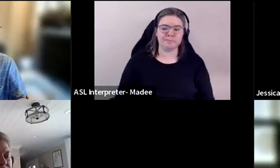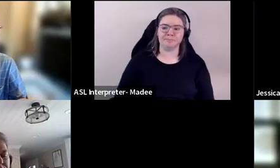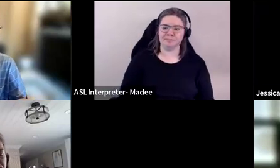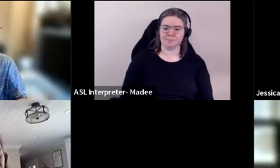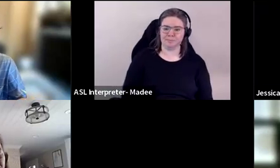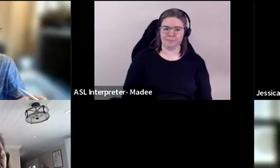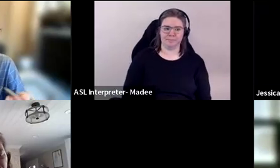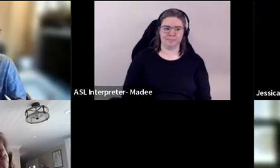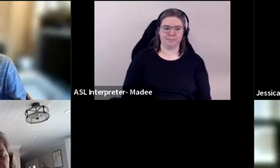Don Dew: Dean.